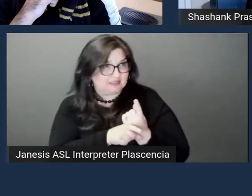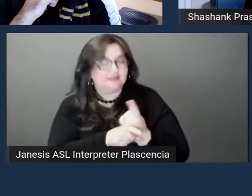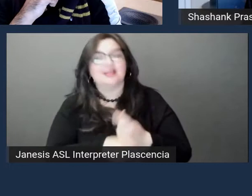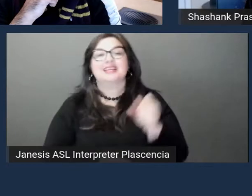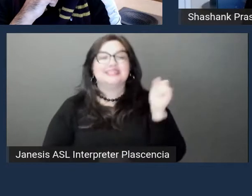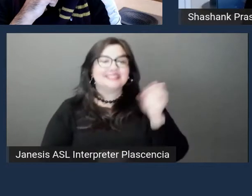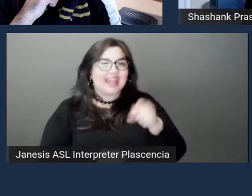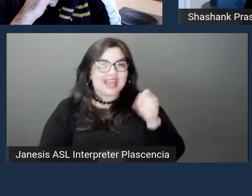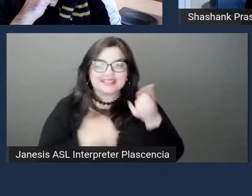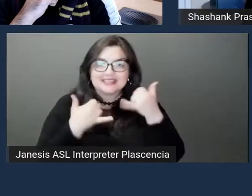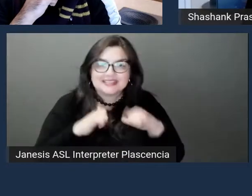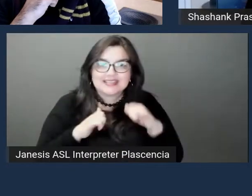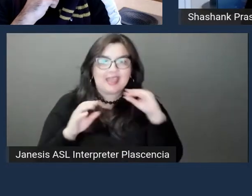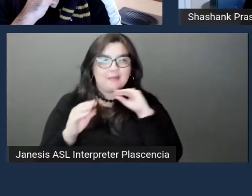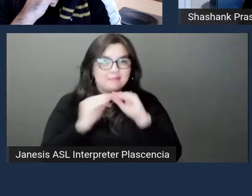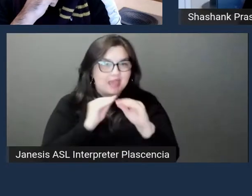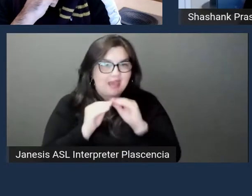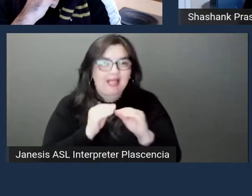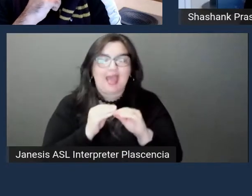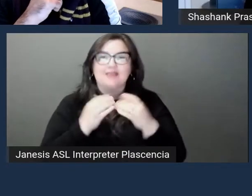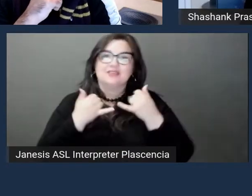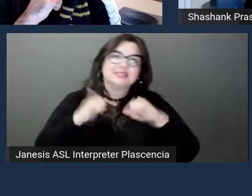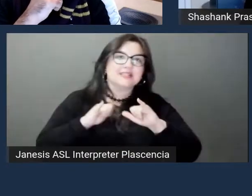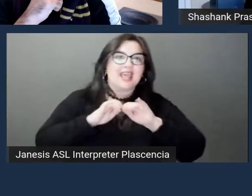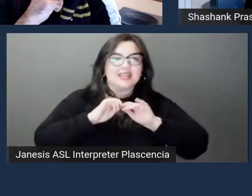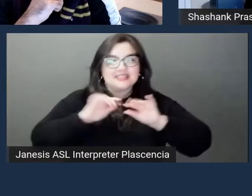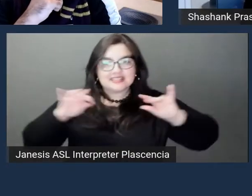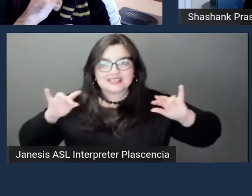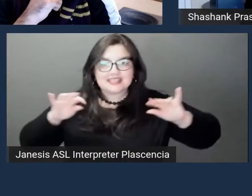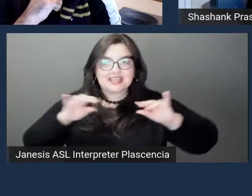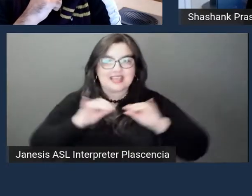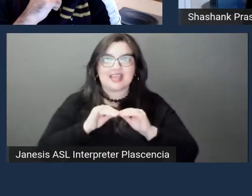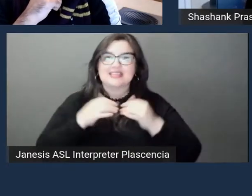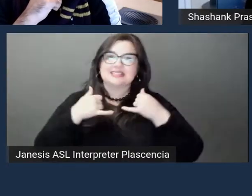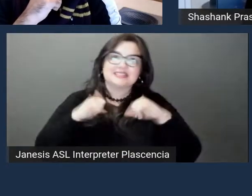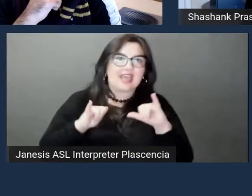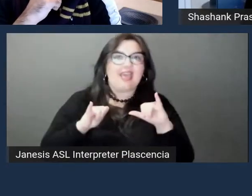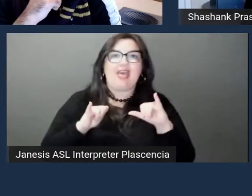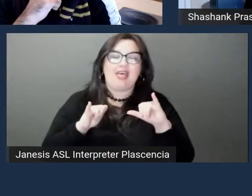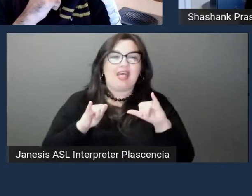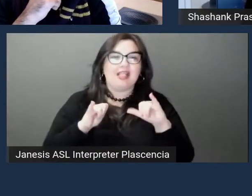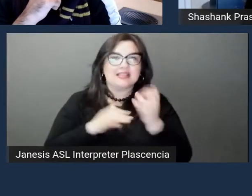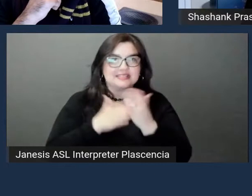you still have scaling. You still have automated backups, but now you have access to the host